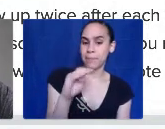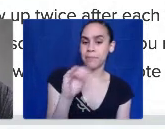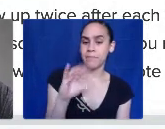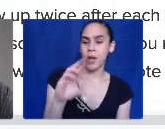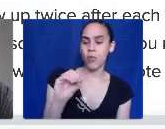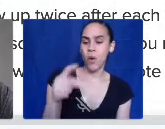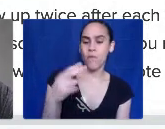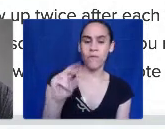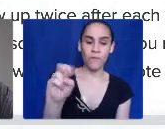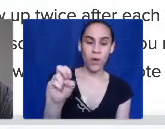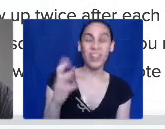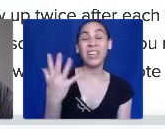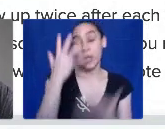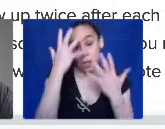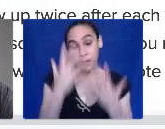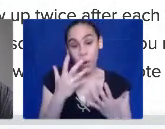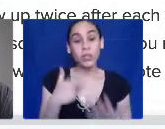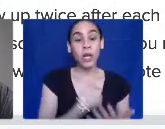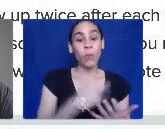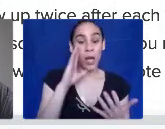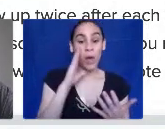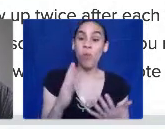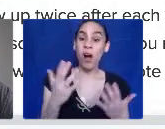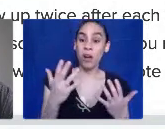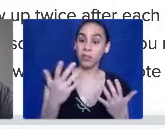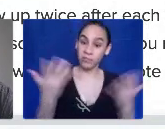this pandemic for a while video interviews are not going anywhere if you can find the finances